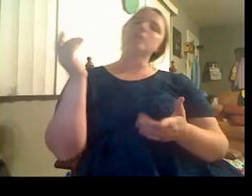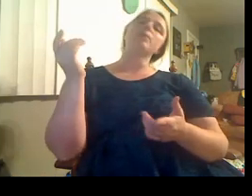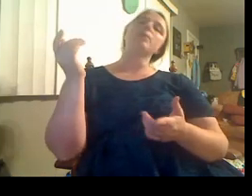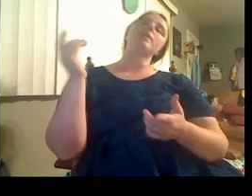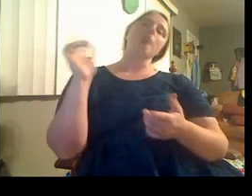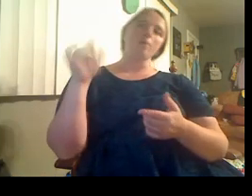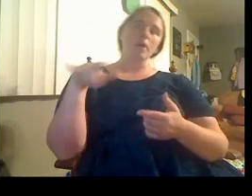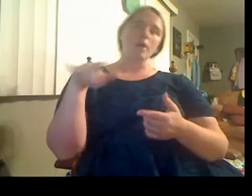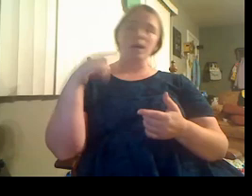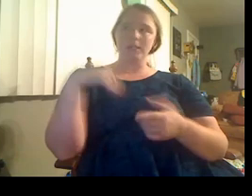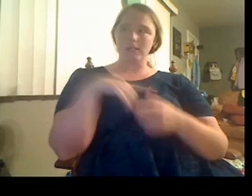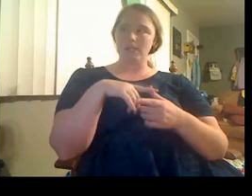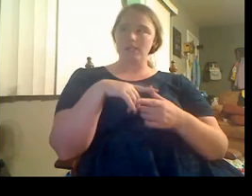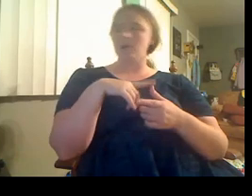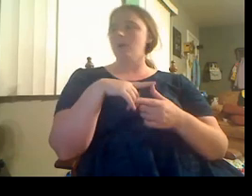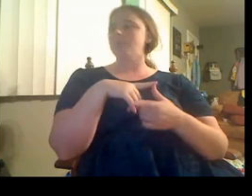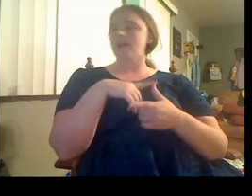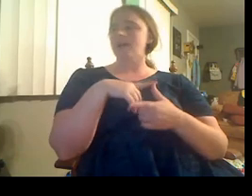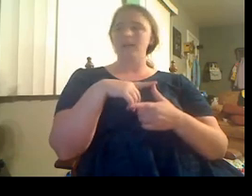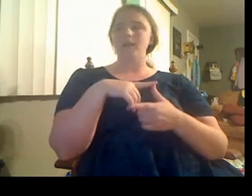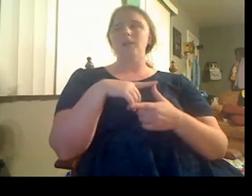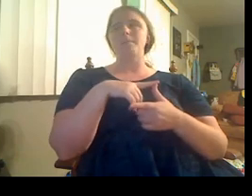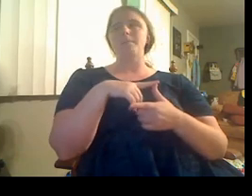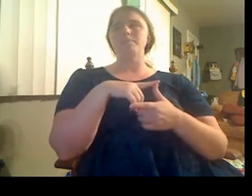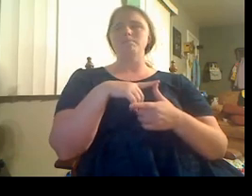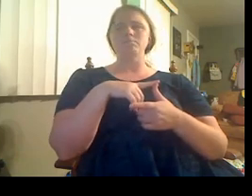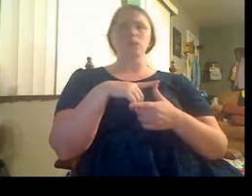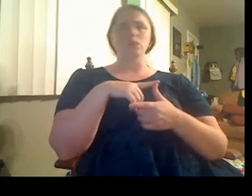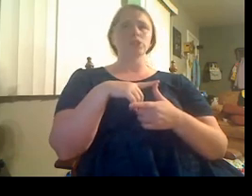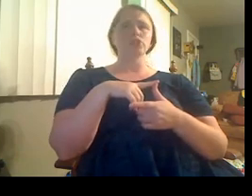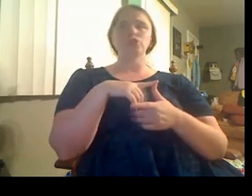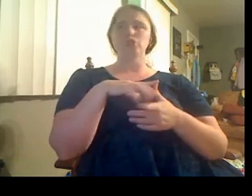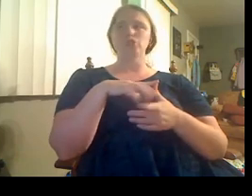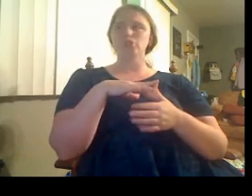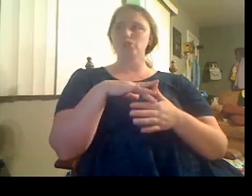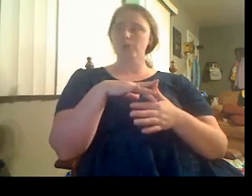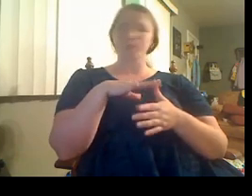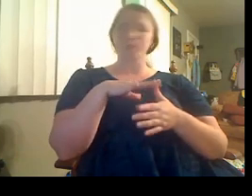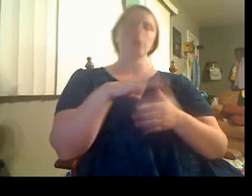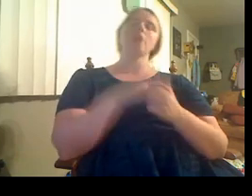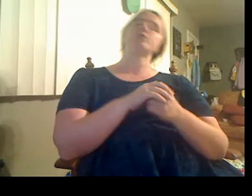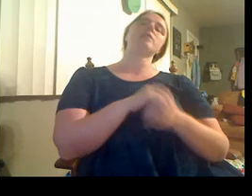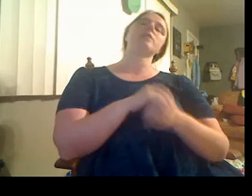This was one I did on back in March or April of 2019.